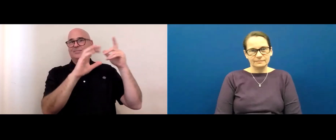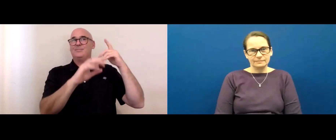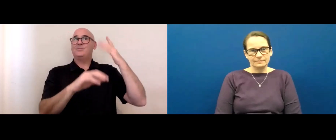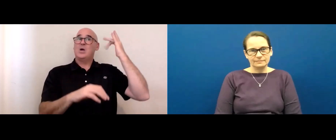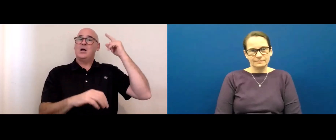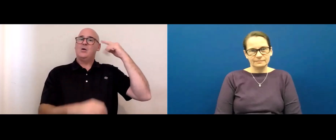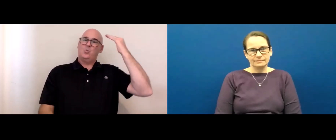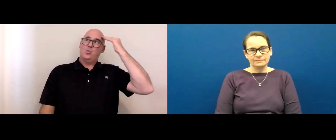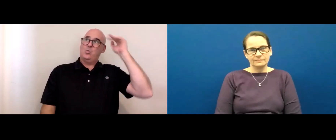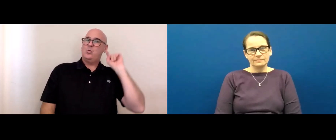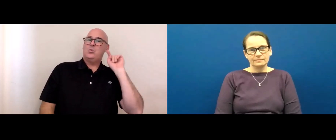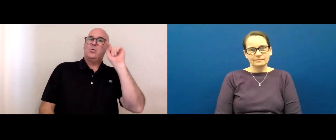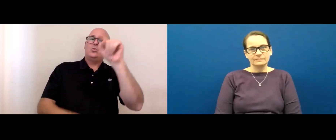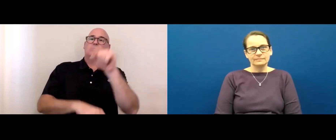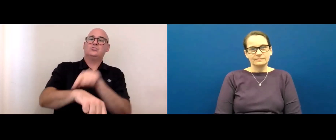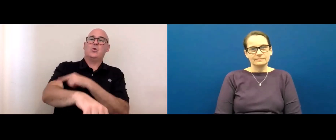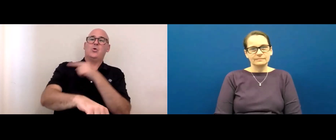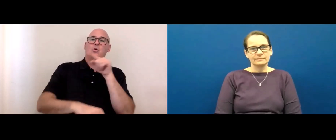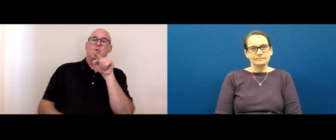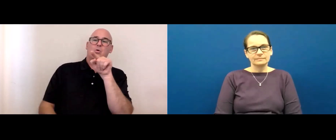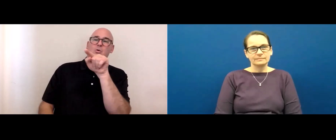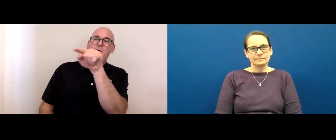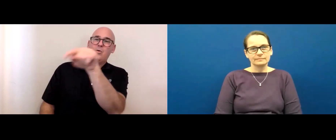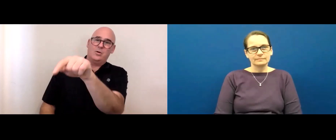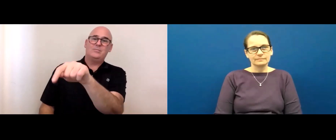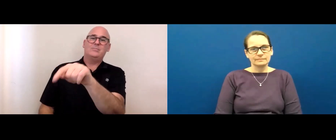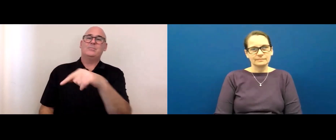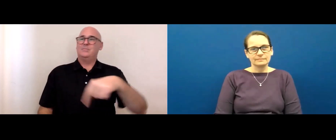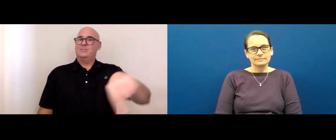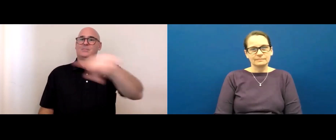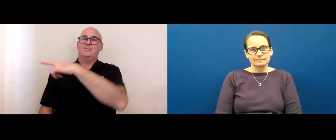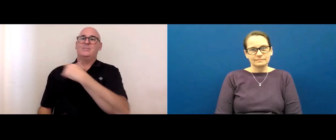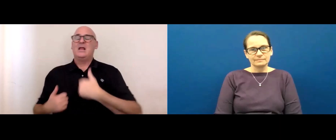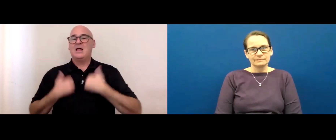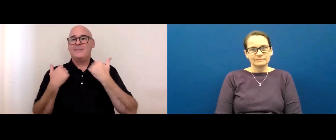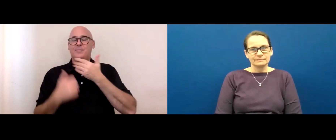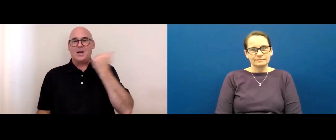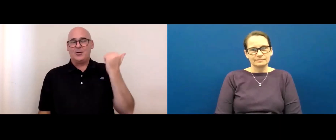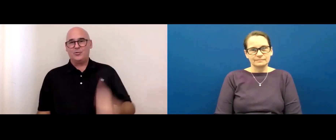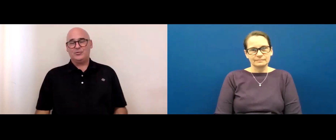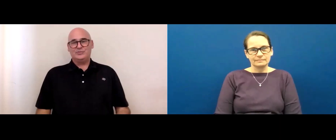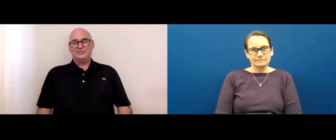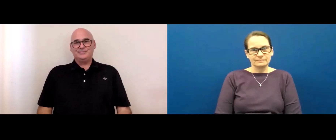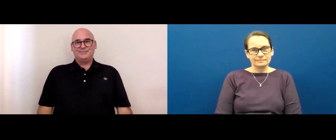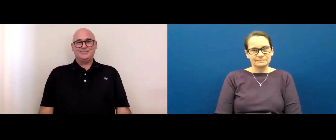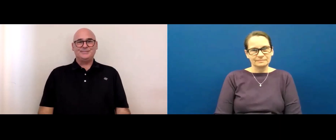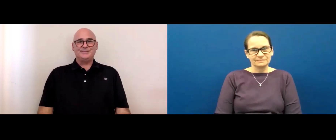my vision at that time because we needed the long-term goals to make life better